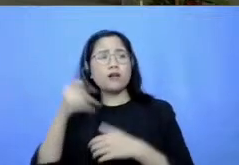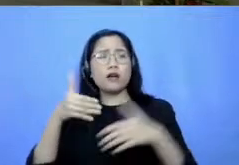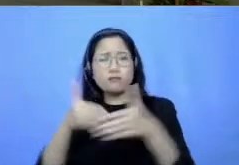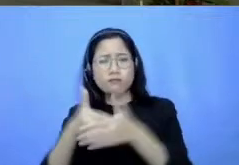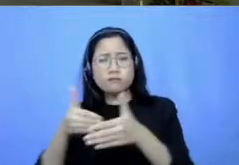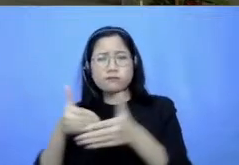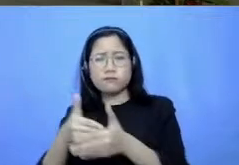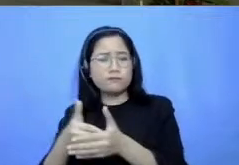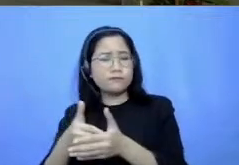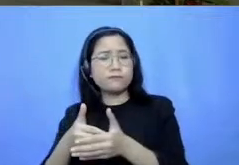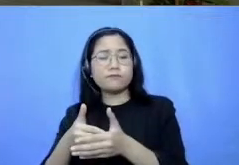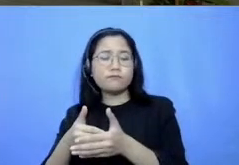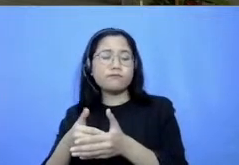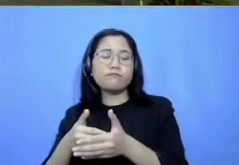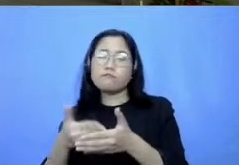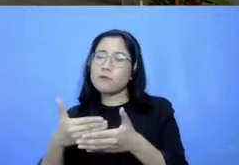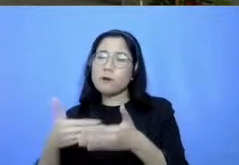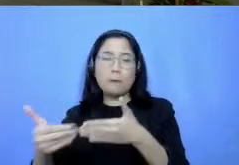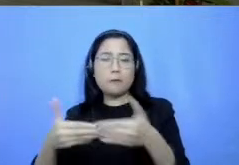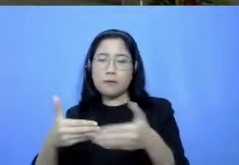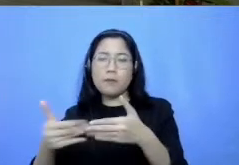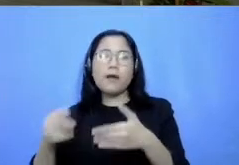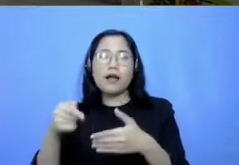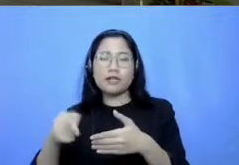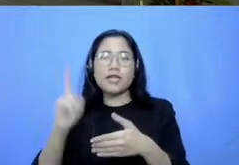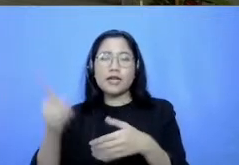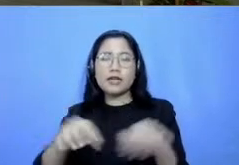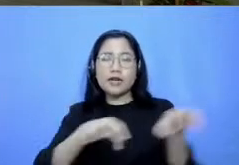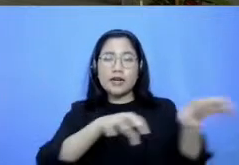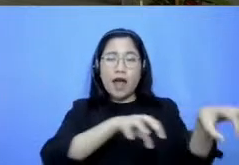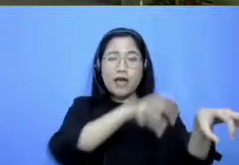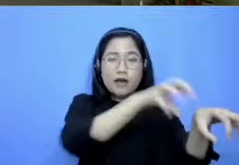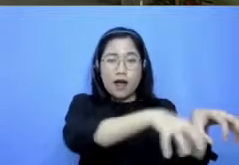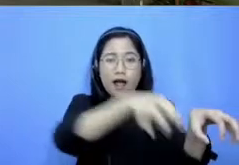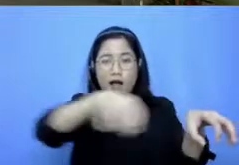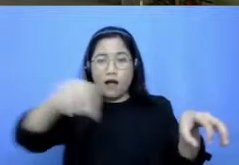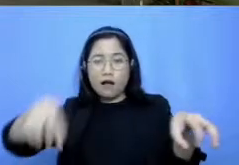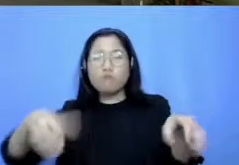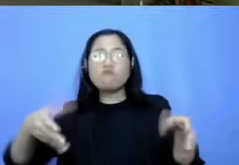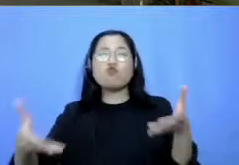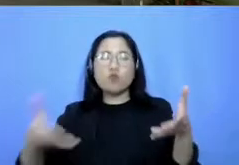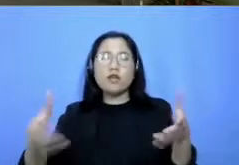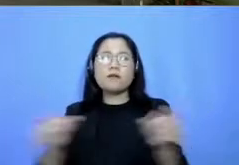do this in each area, we are aware that it is different, if for example, we can't get